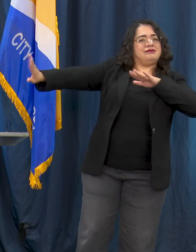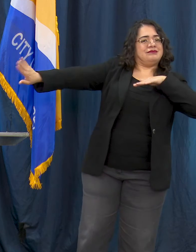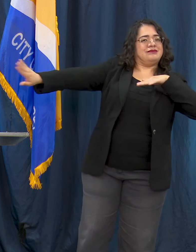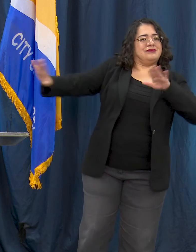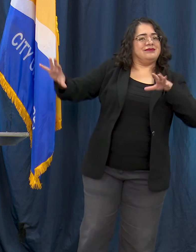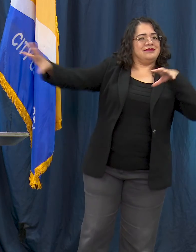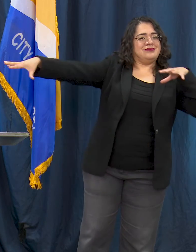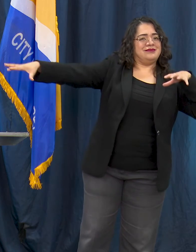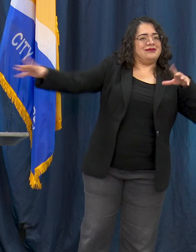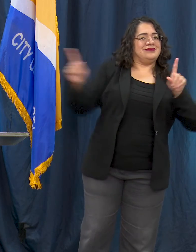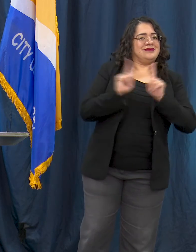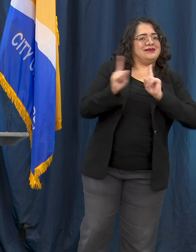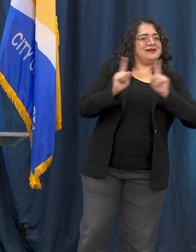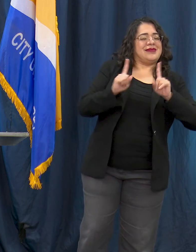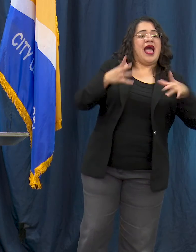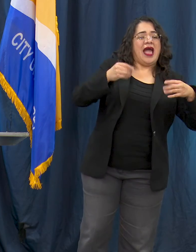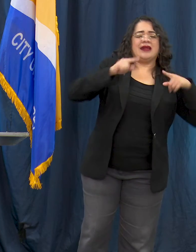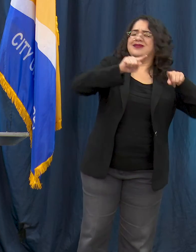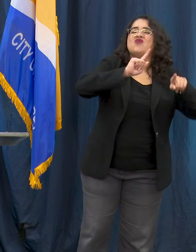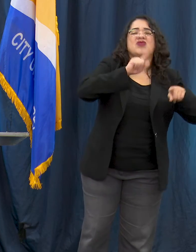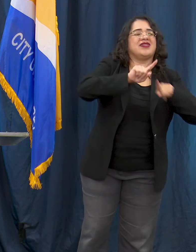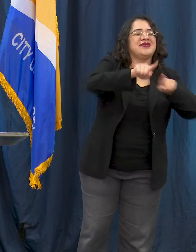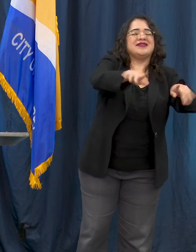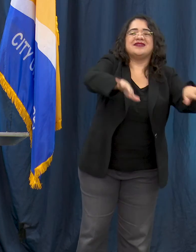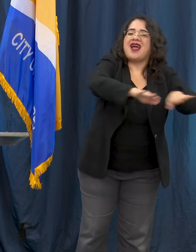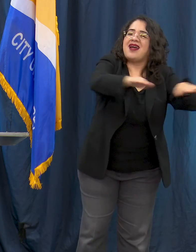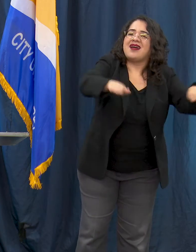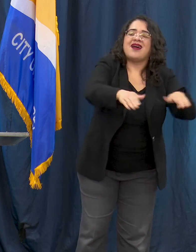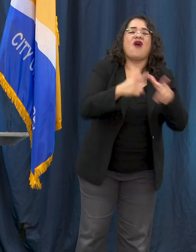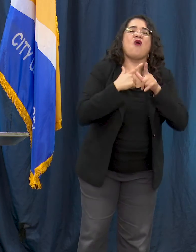take your distancing seriously moving forward.